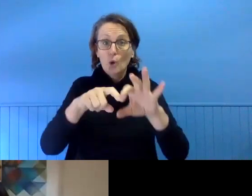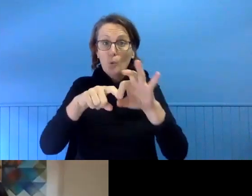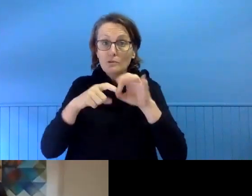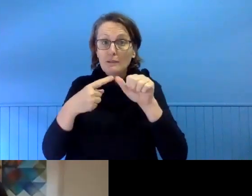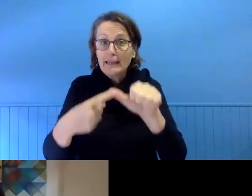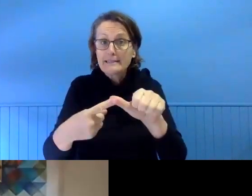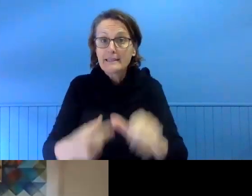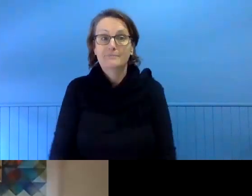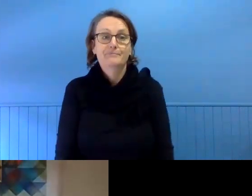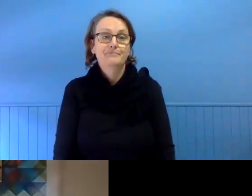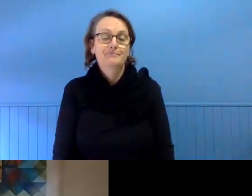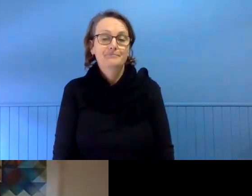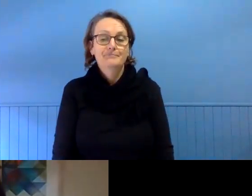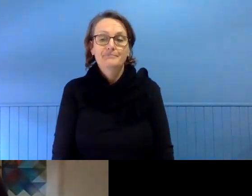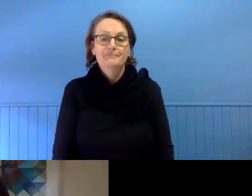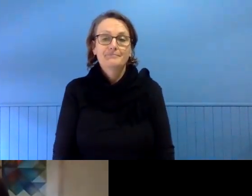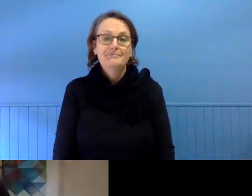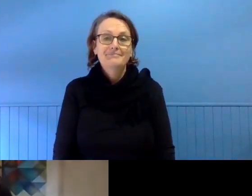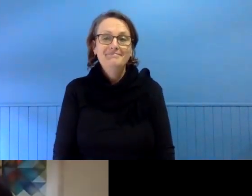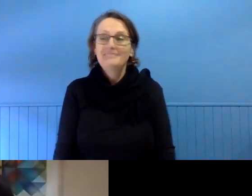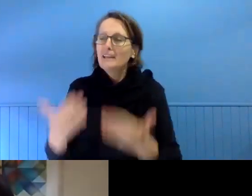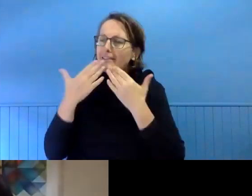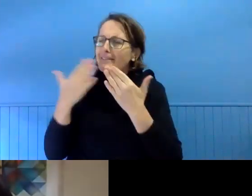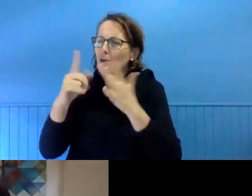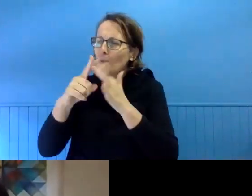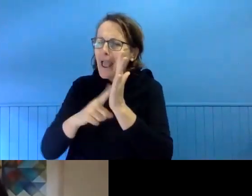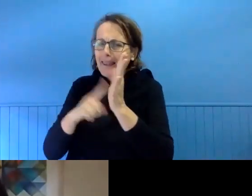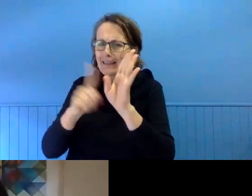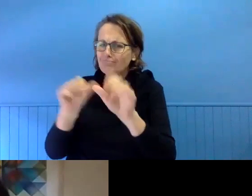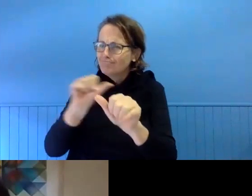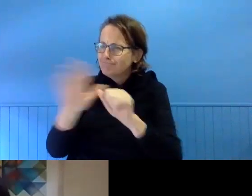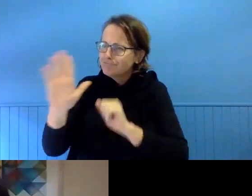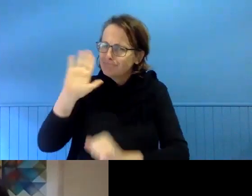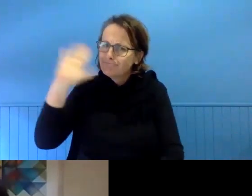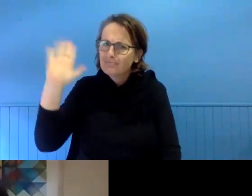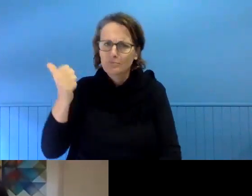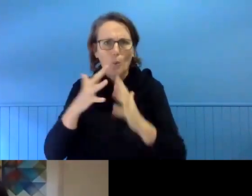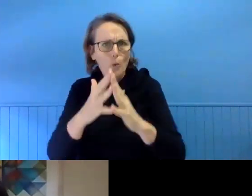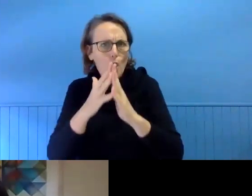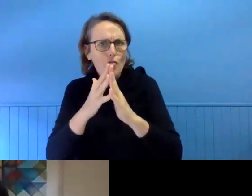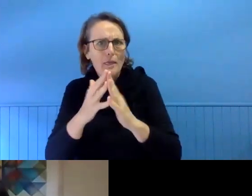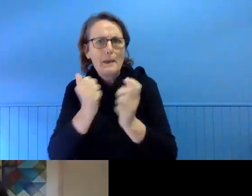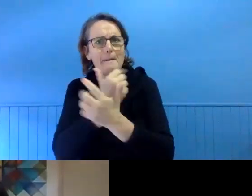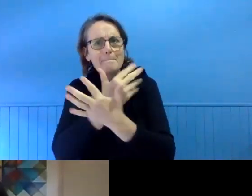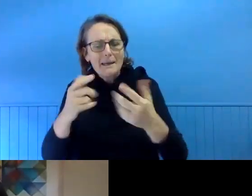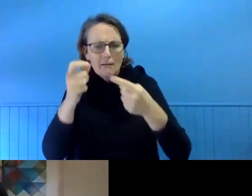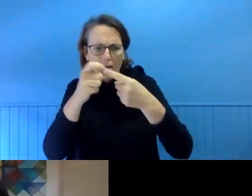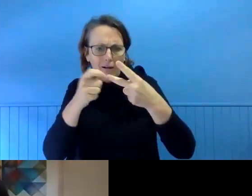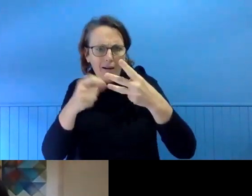Thanks so much. What a great presentation. That was so useful. So many practical tips in there that we